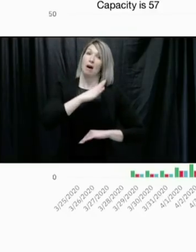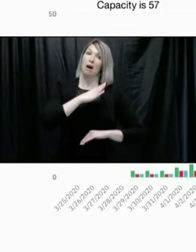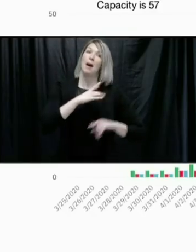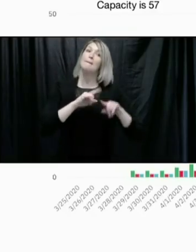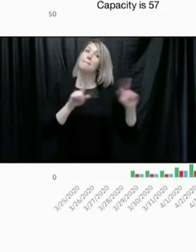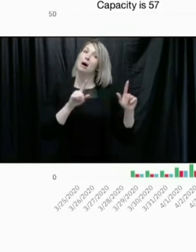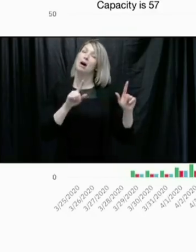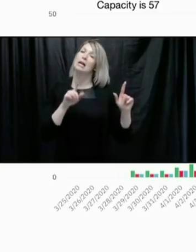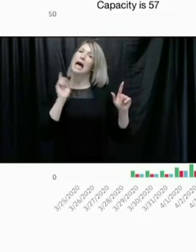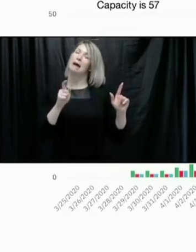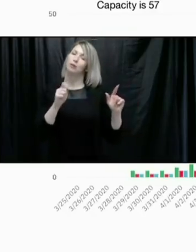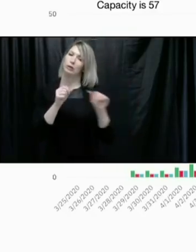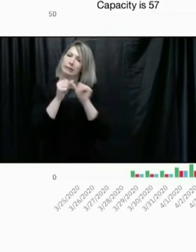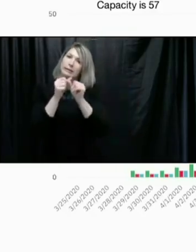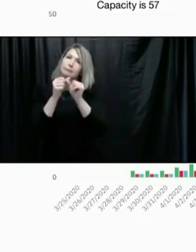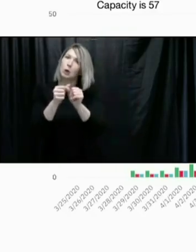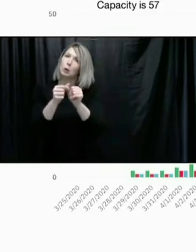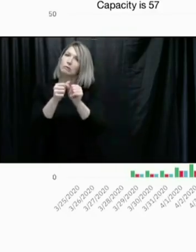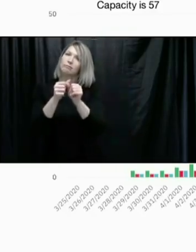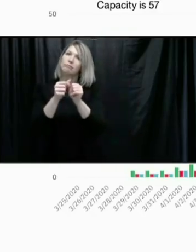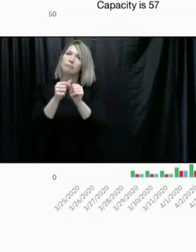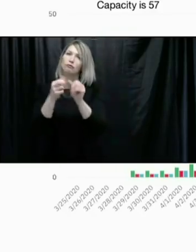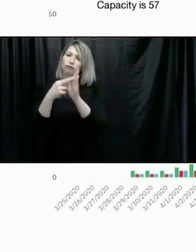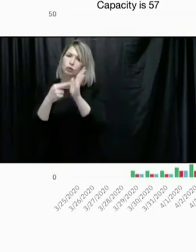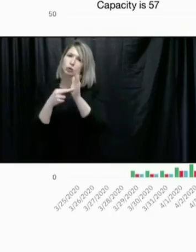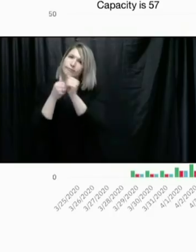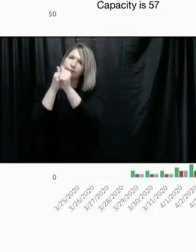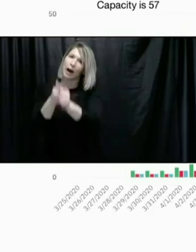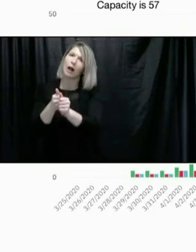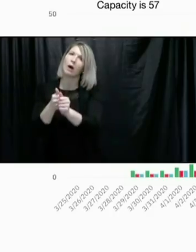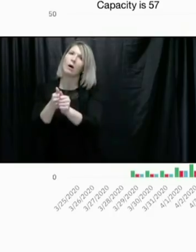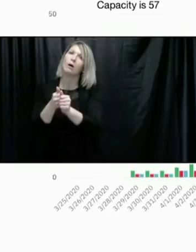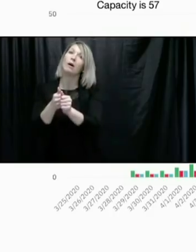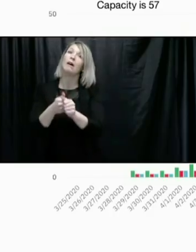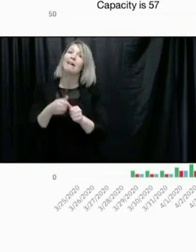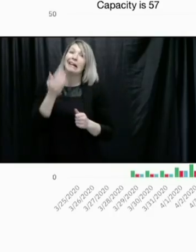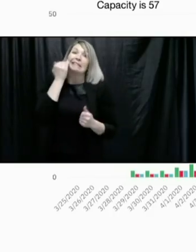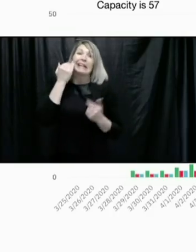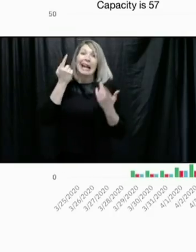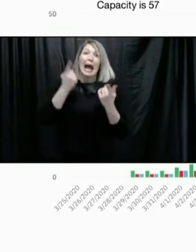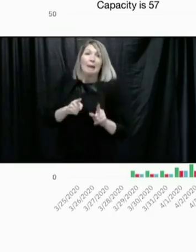QUICKLY. WE'RE ALREADY MADE AWARE THAT